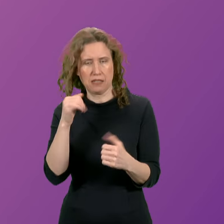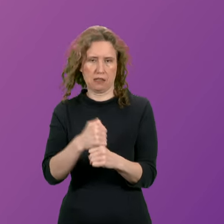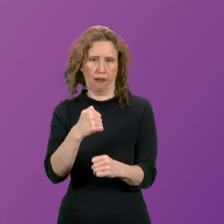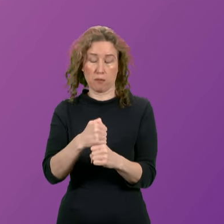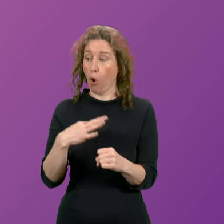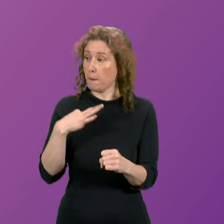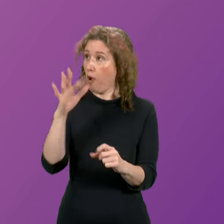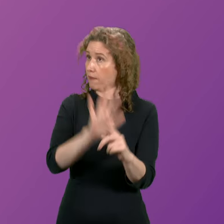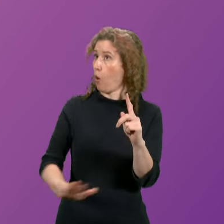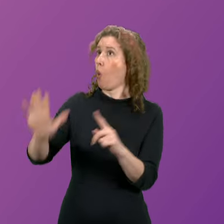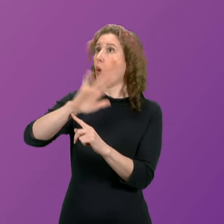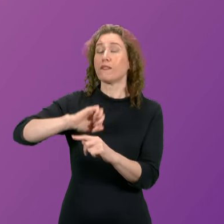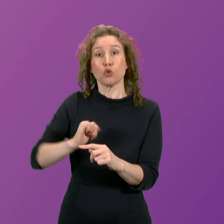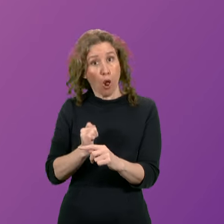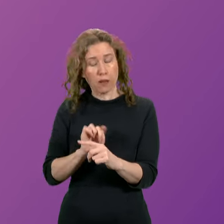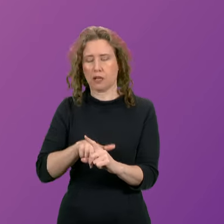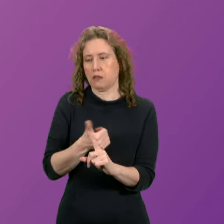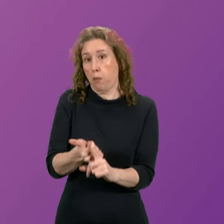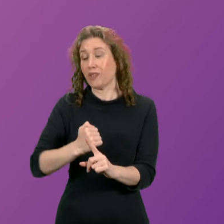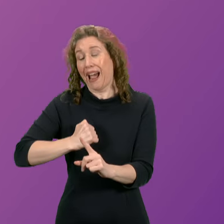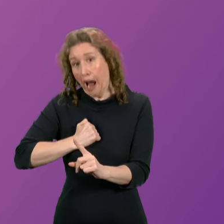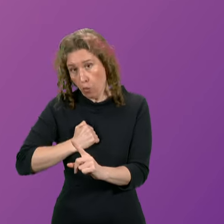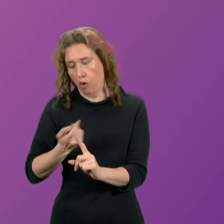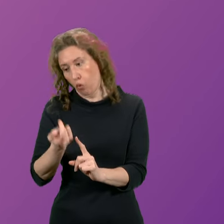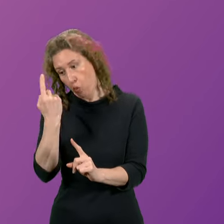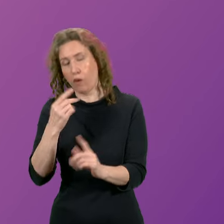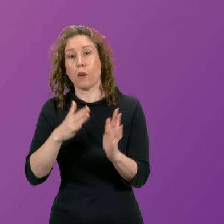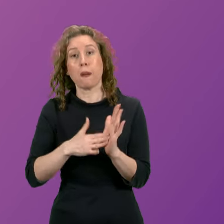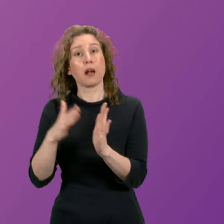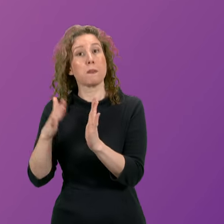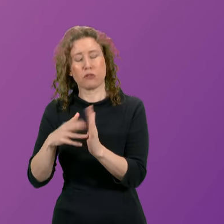of the whole of Scotland and support our calls for Michael Matheson to resign,